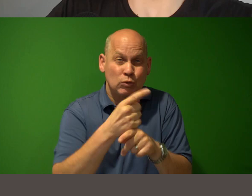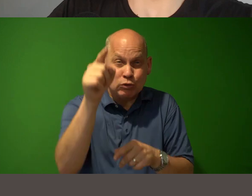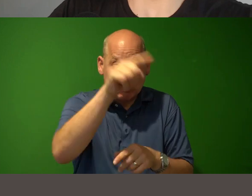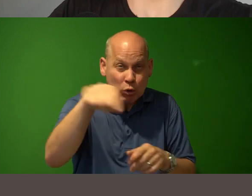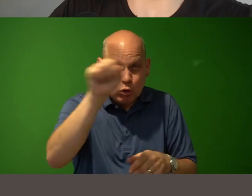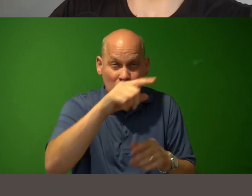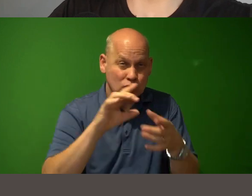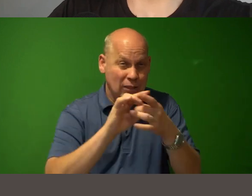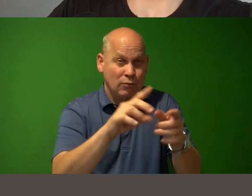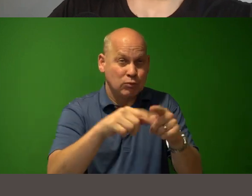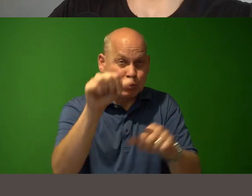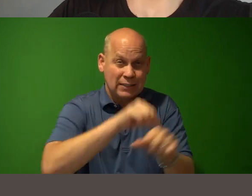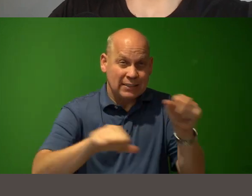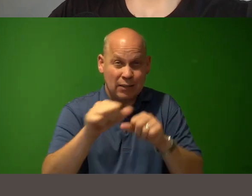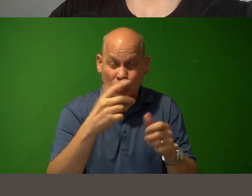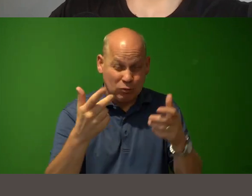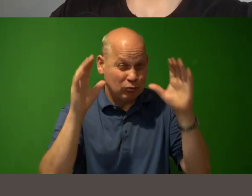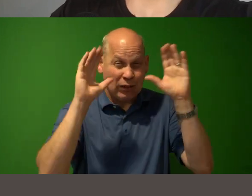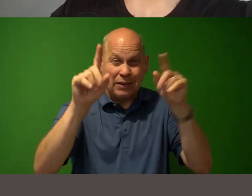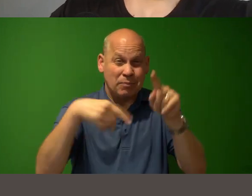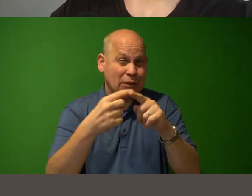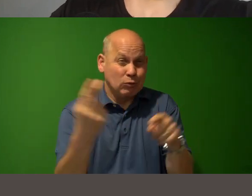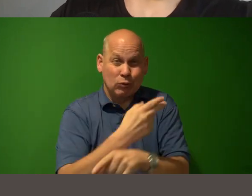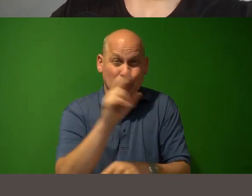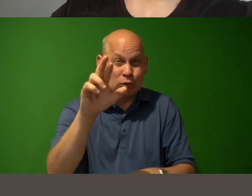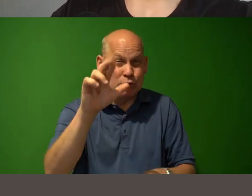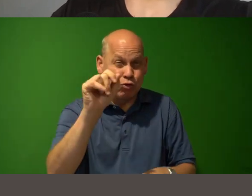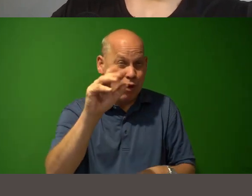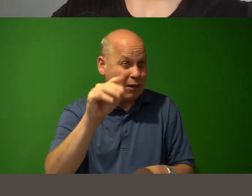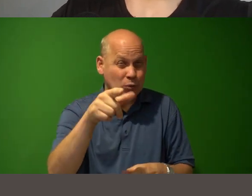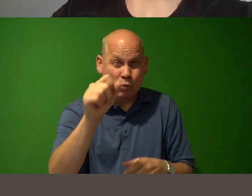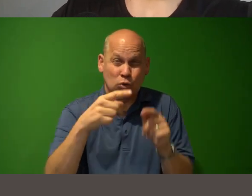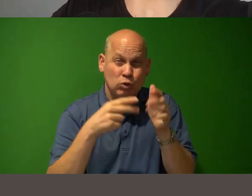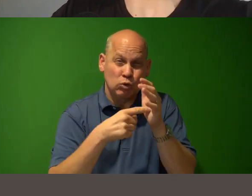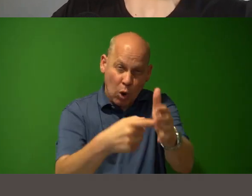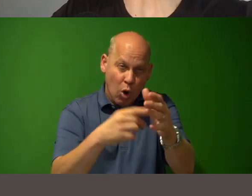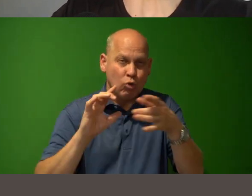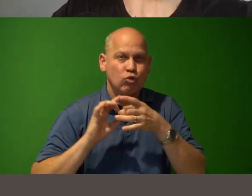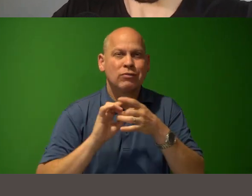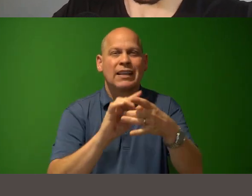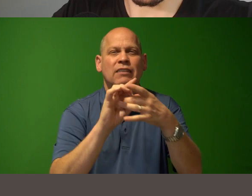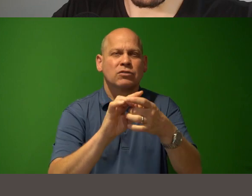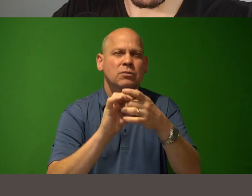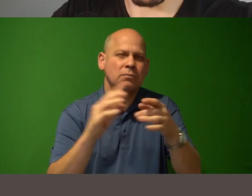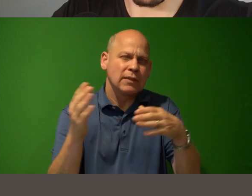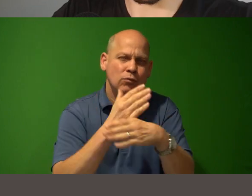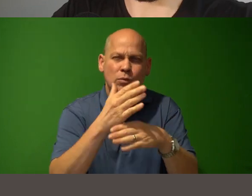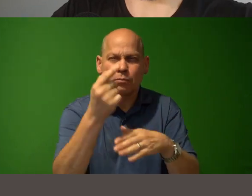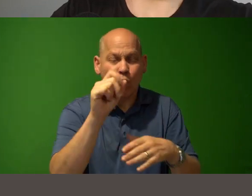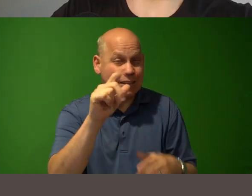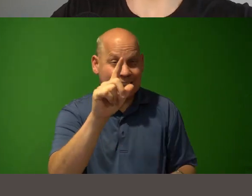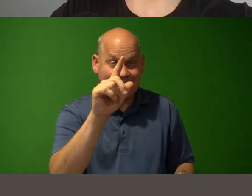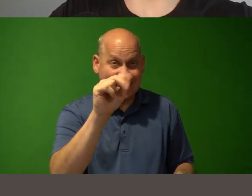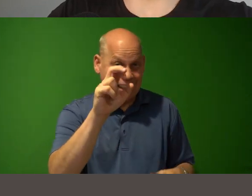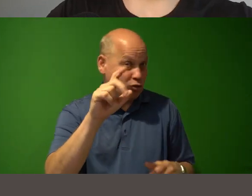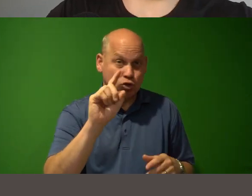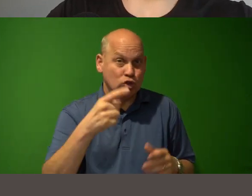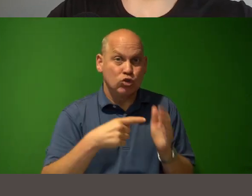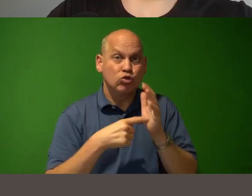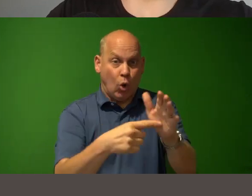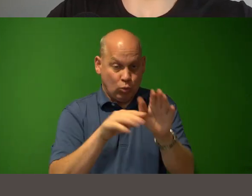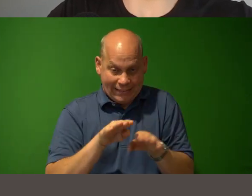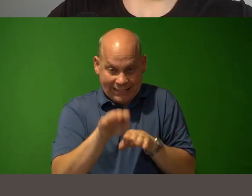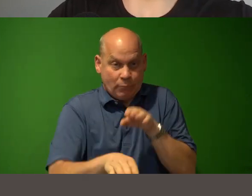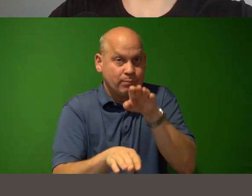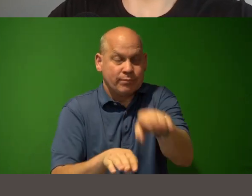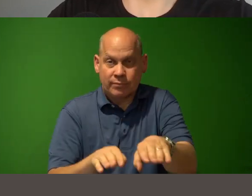And what's great about using radial is that you can show relationships between parts, whereas linear, it's to show, you know, steps.